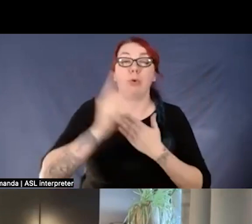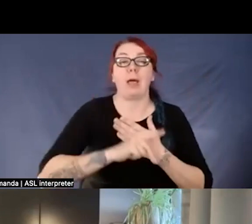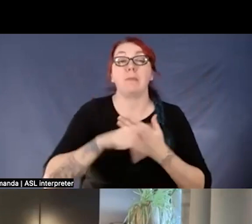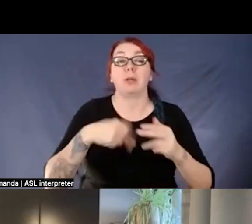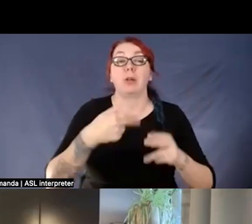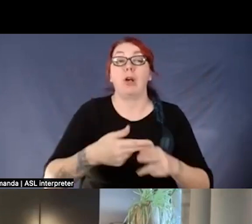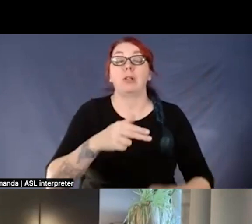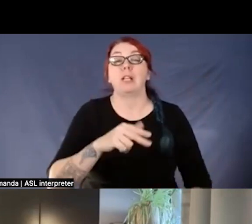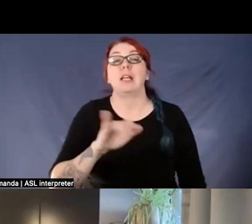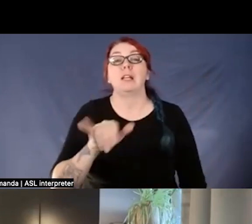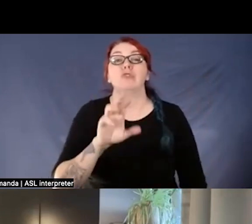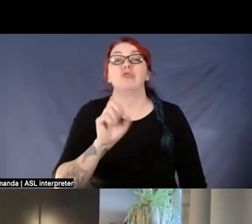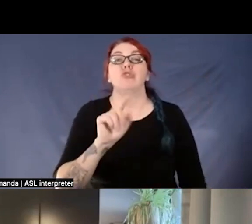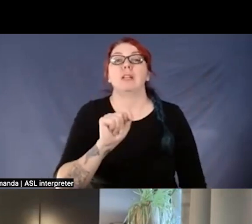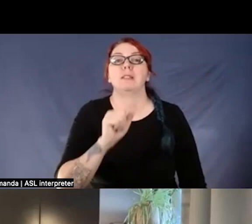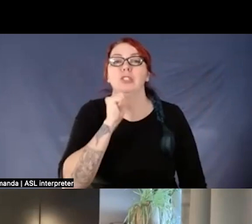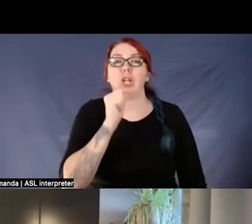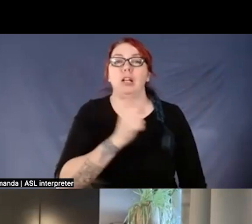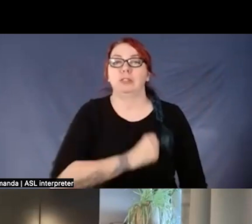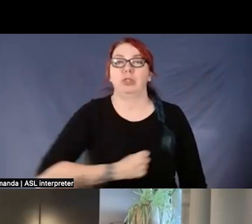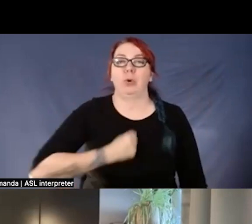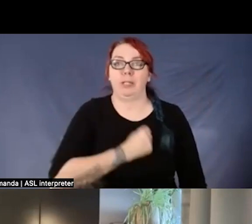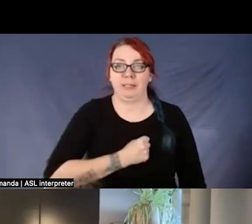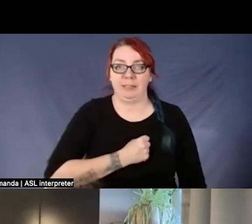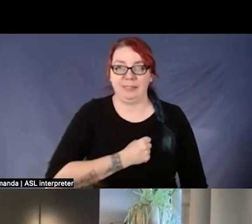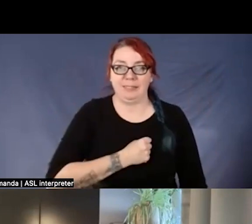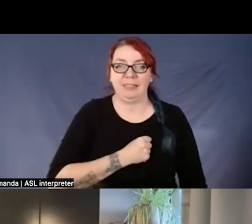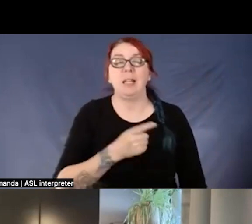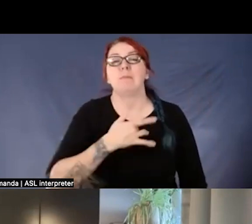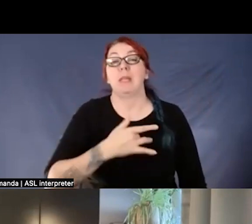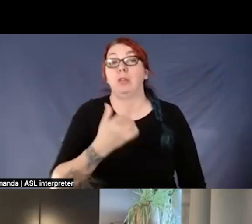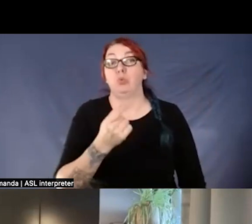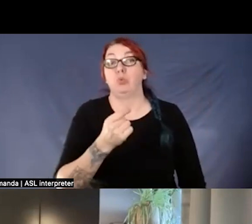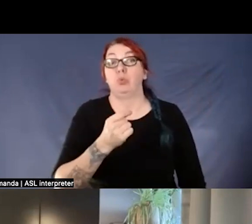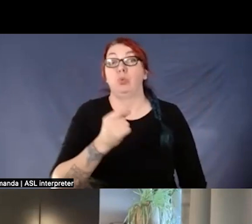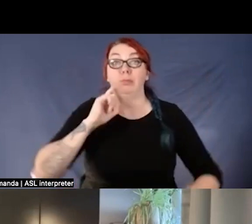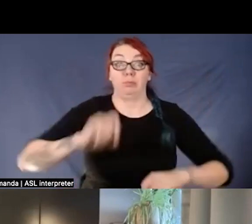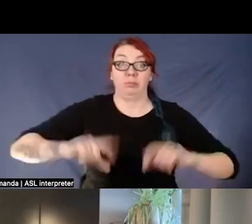when you use words or phrases that undermine your message. We'll also put a link in the chat for